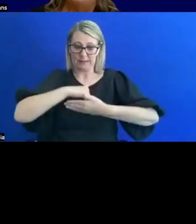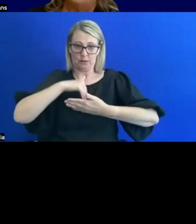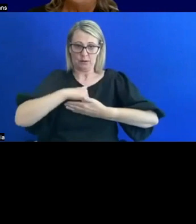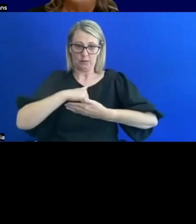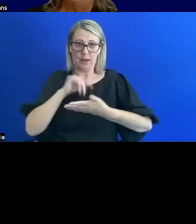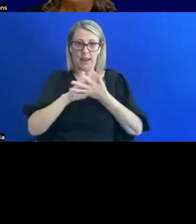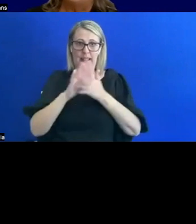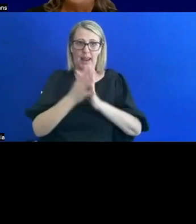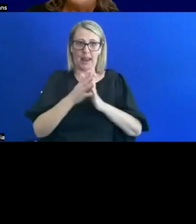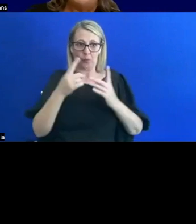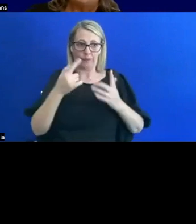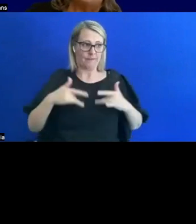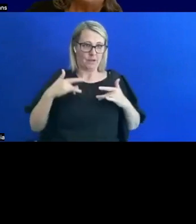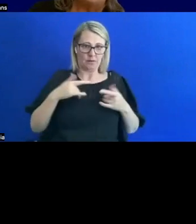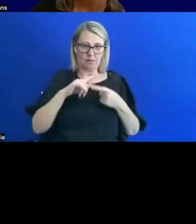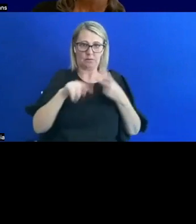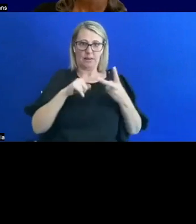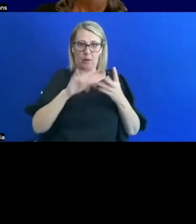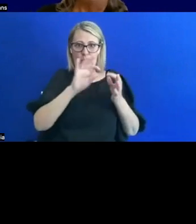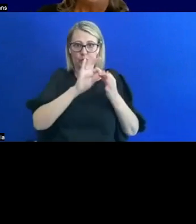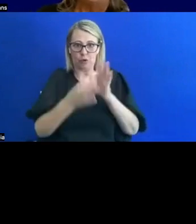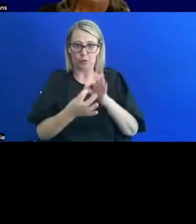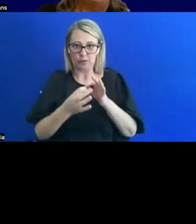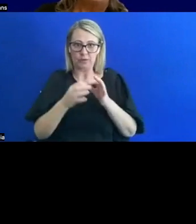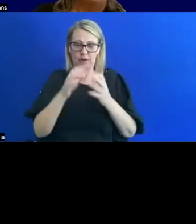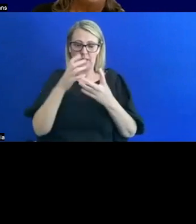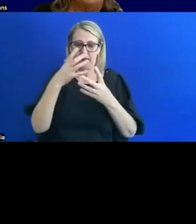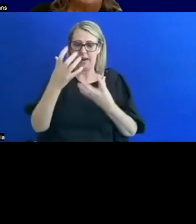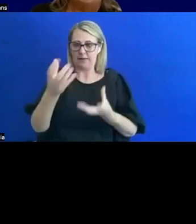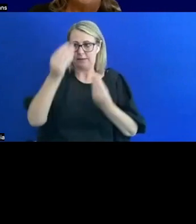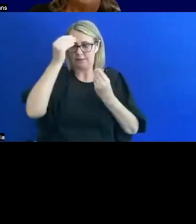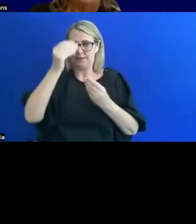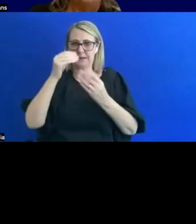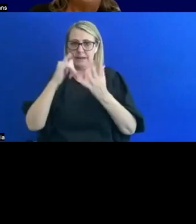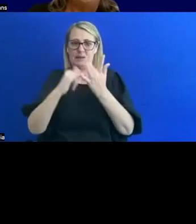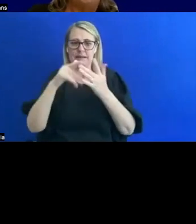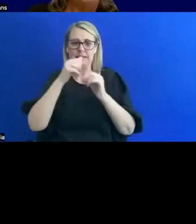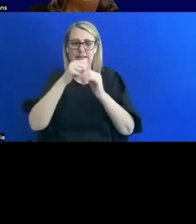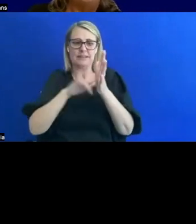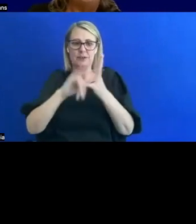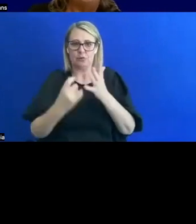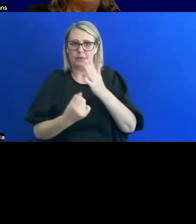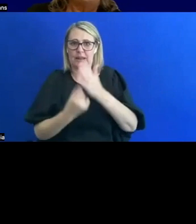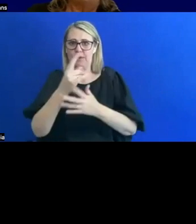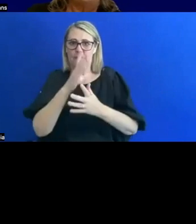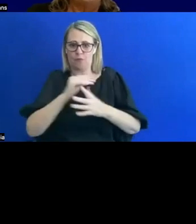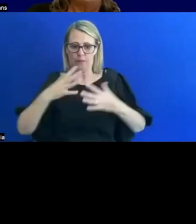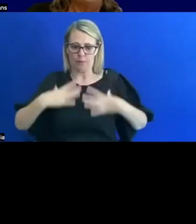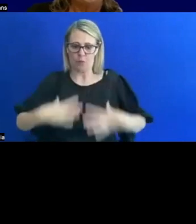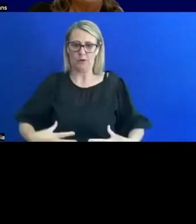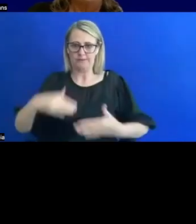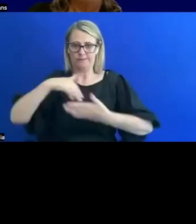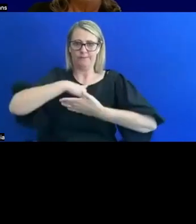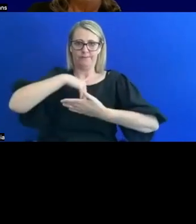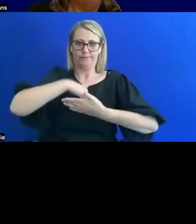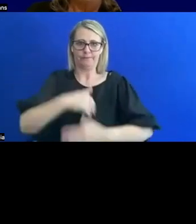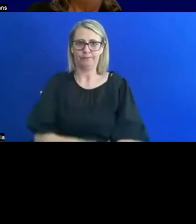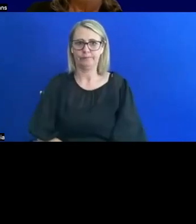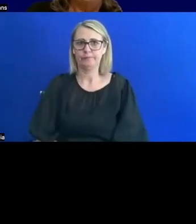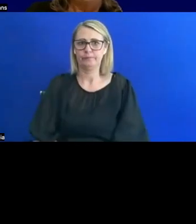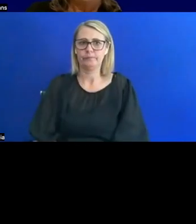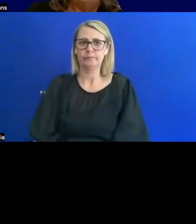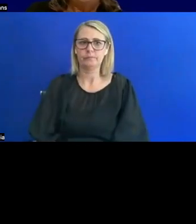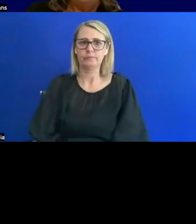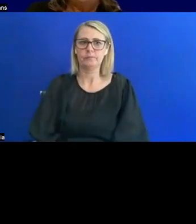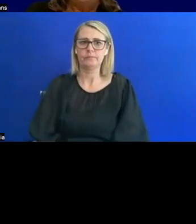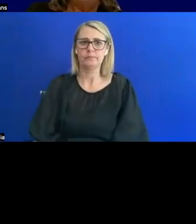interprets and integrates signals originating from within the body.